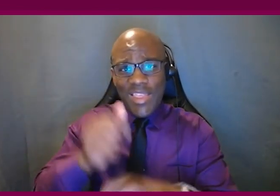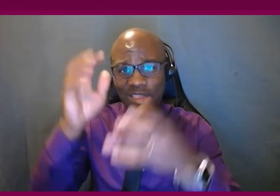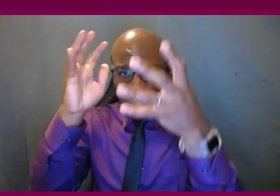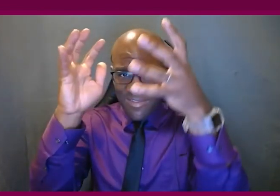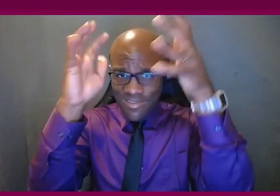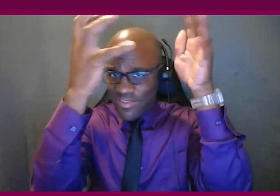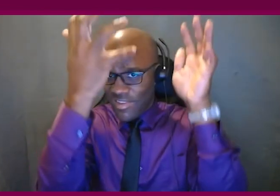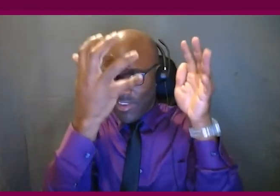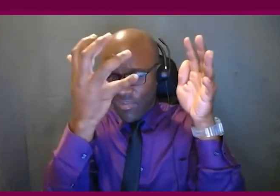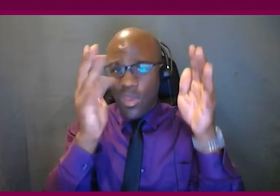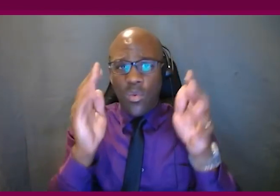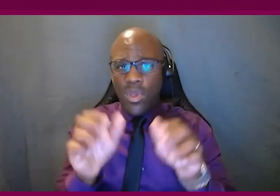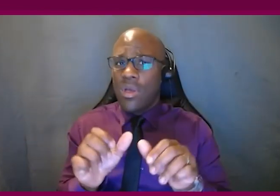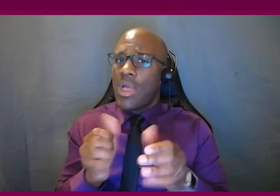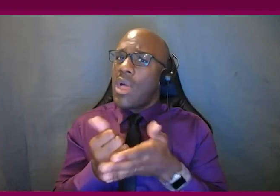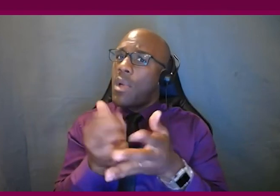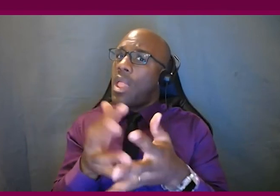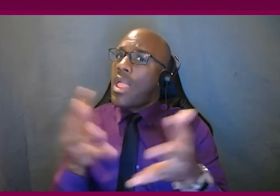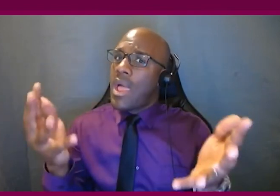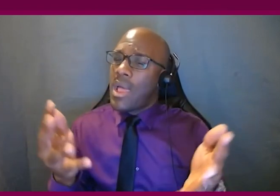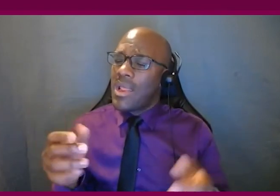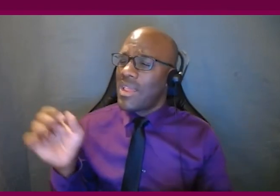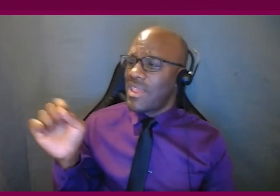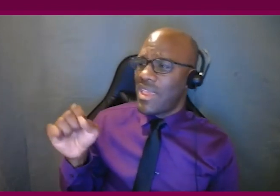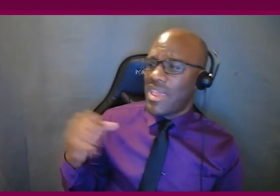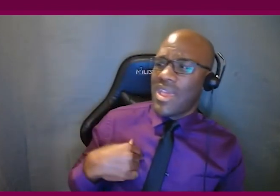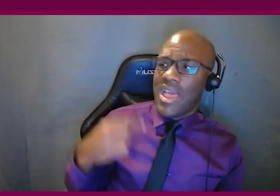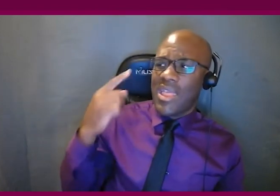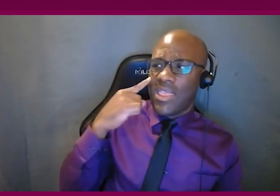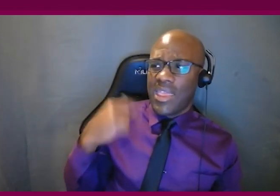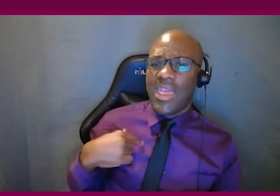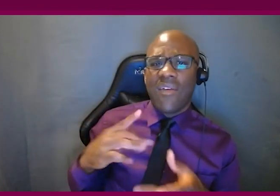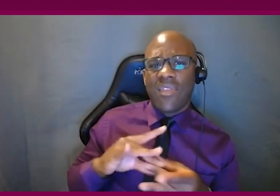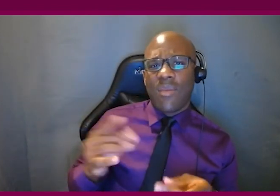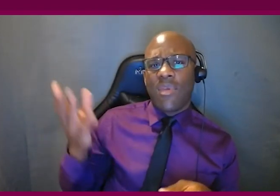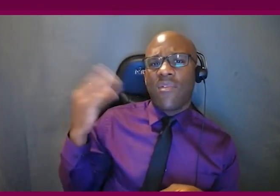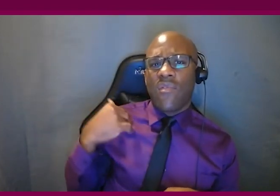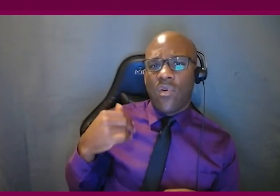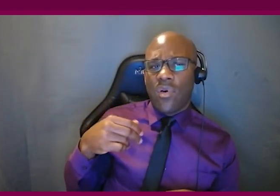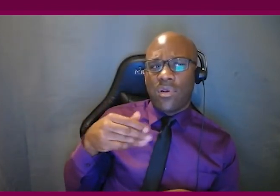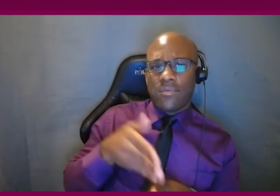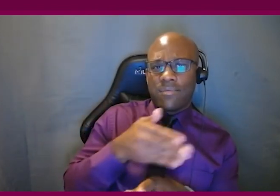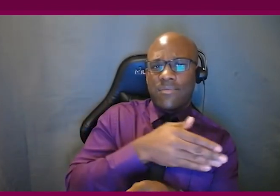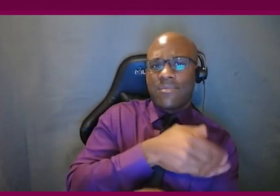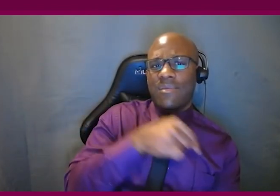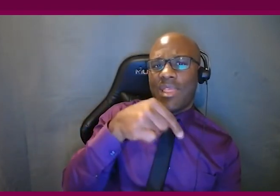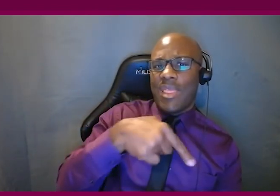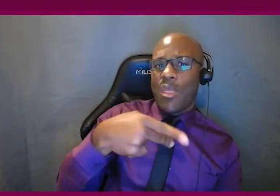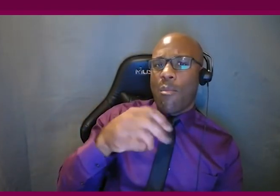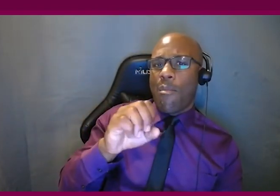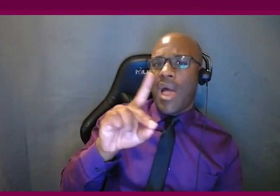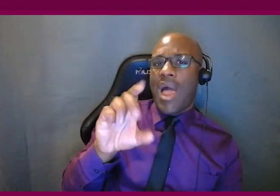in this past couple of years of being in the pandemic is that these access and needs are so important.